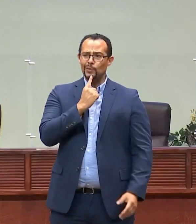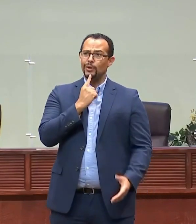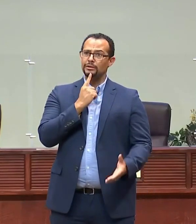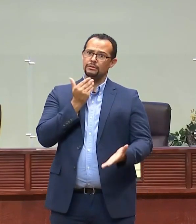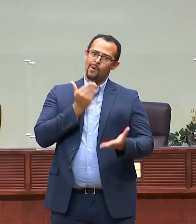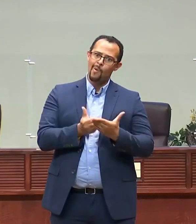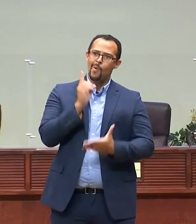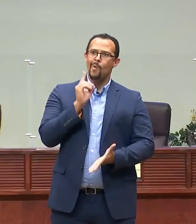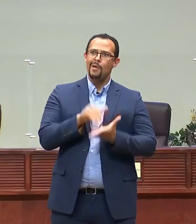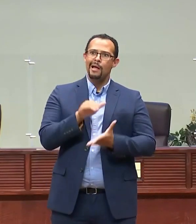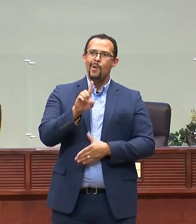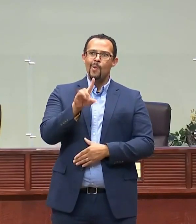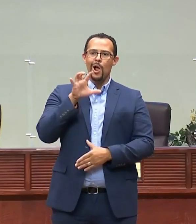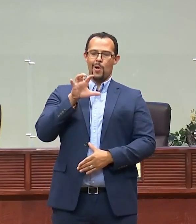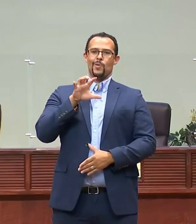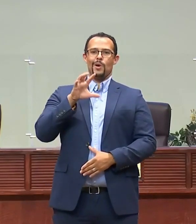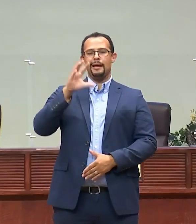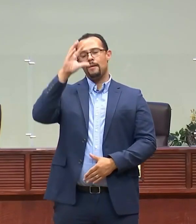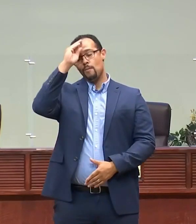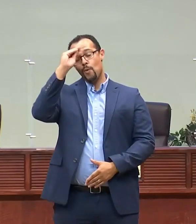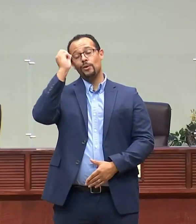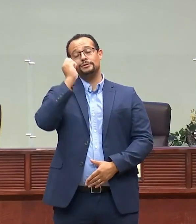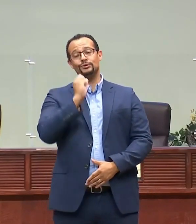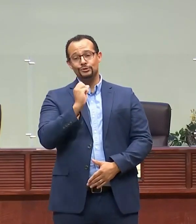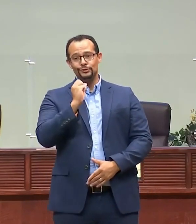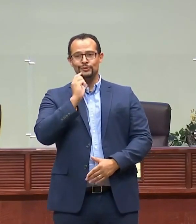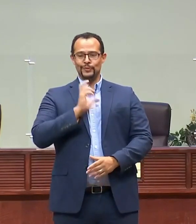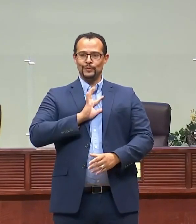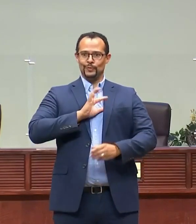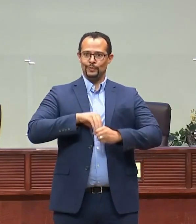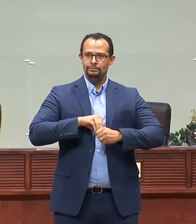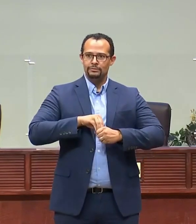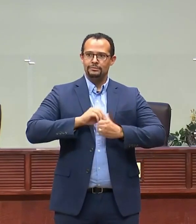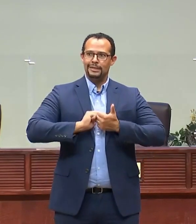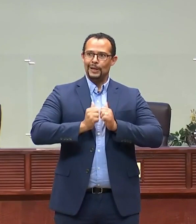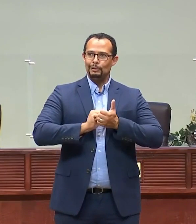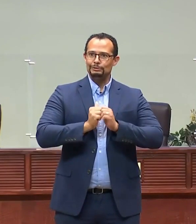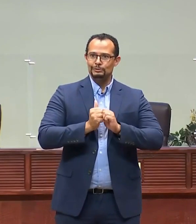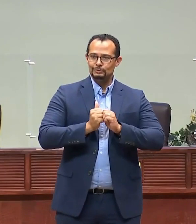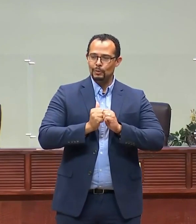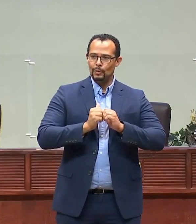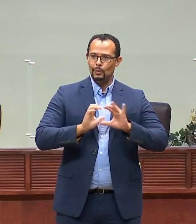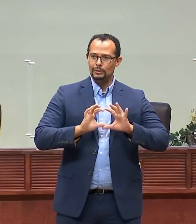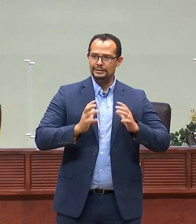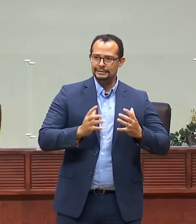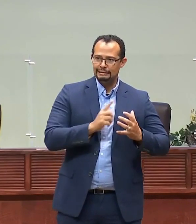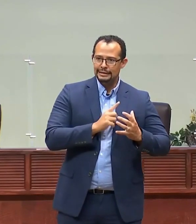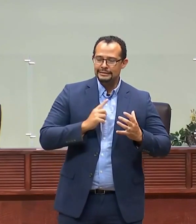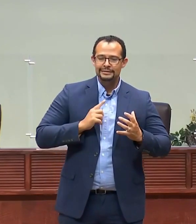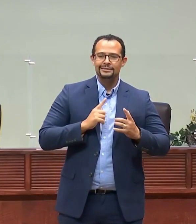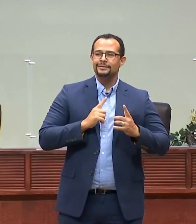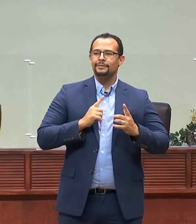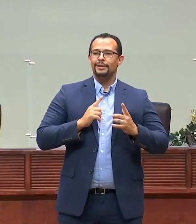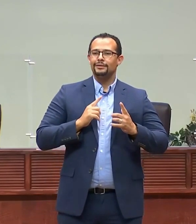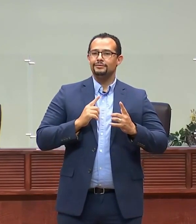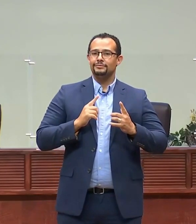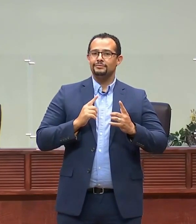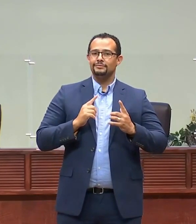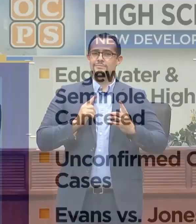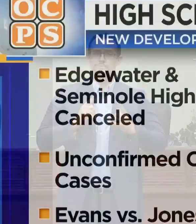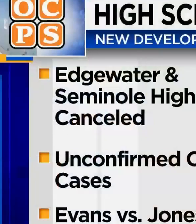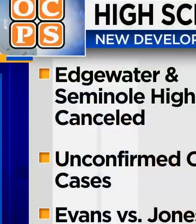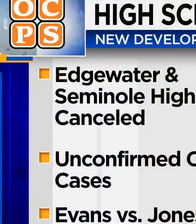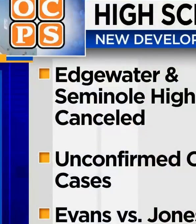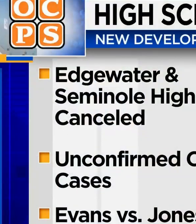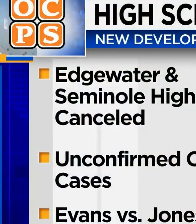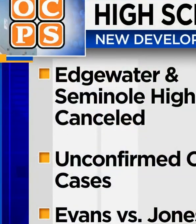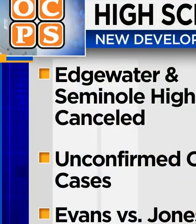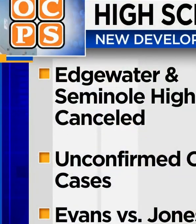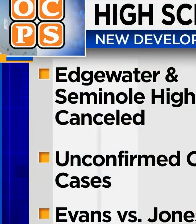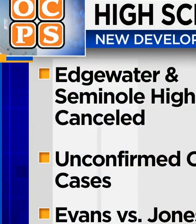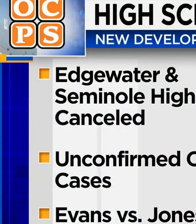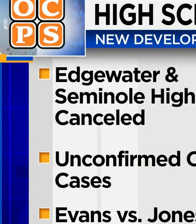THIS IS JUST A POINT.